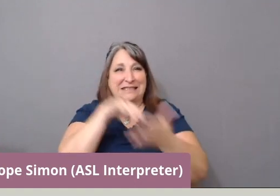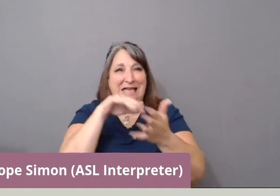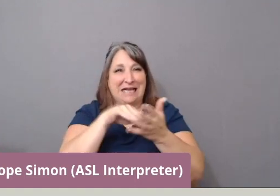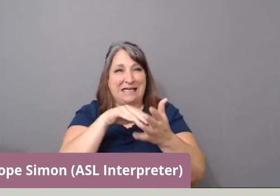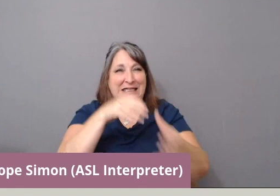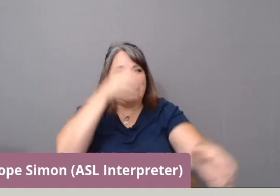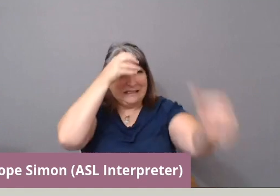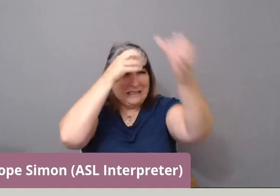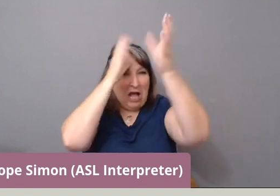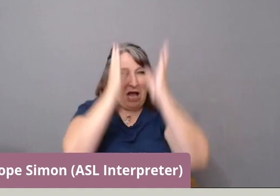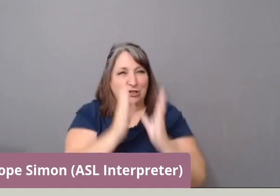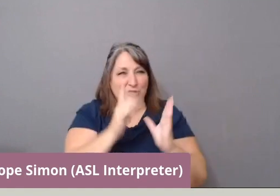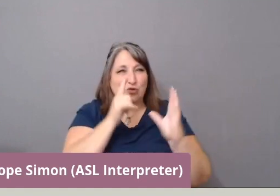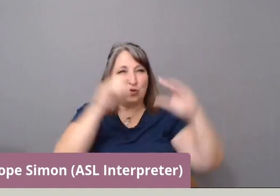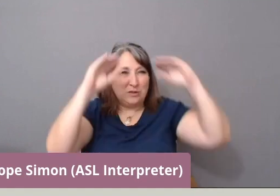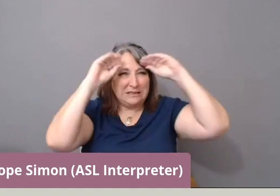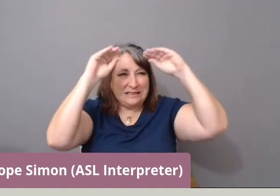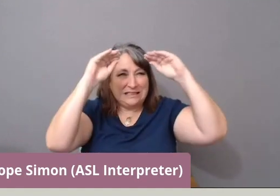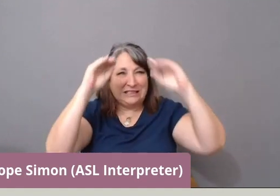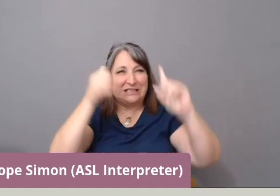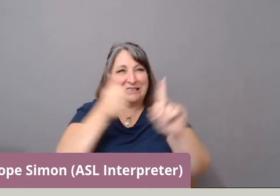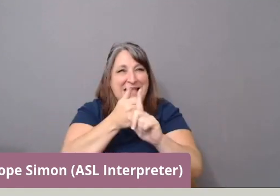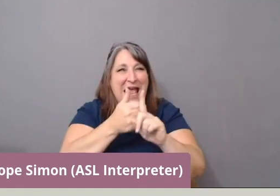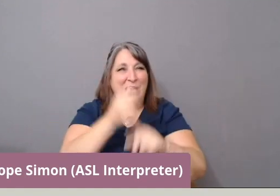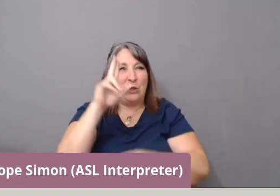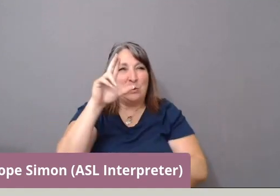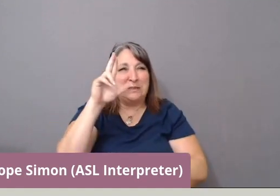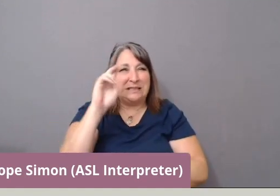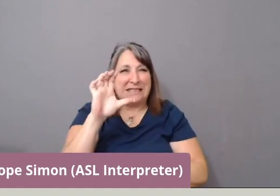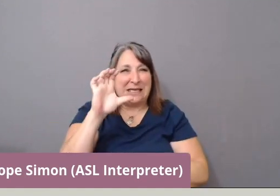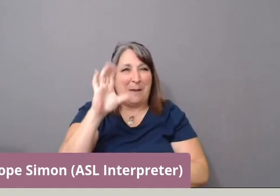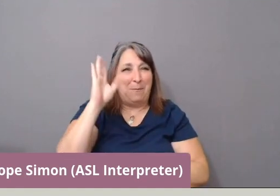teaches at UC Berkeley, who's blind,